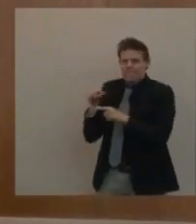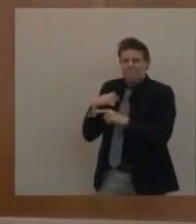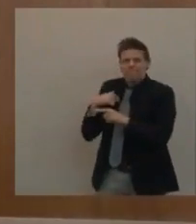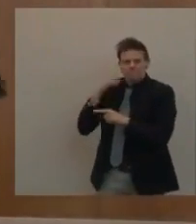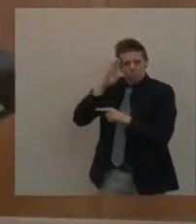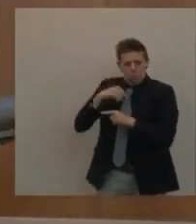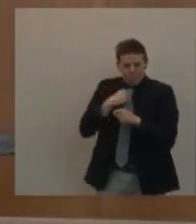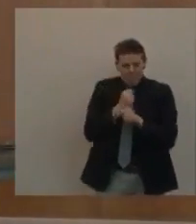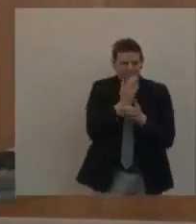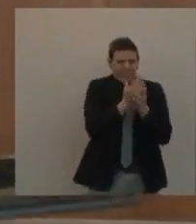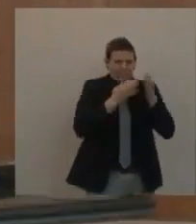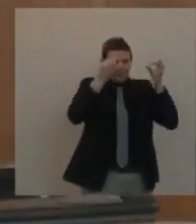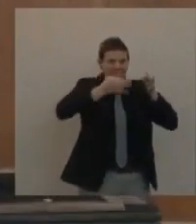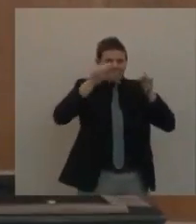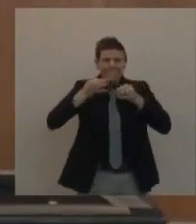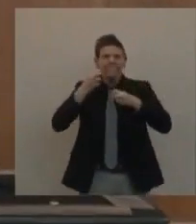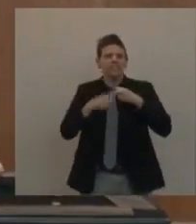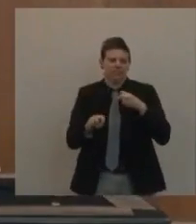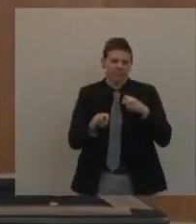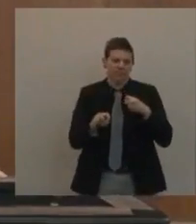BECAUSE I COULD LOSE MY MOTHER.